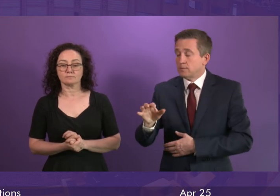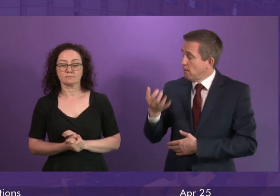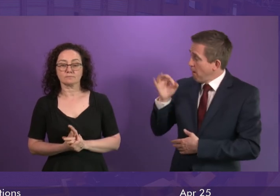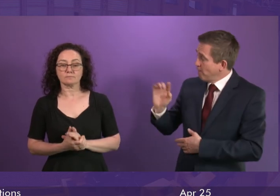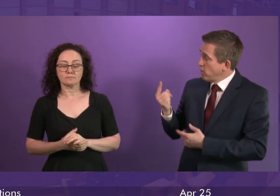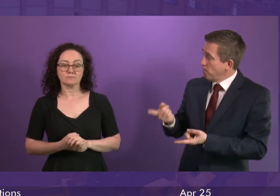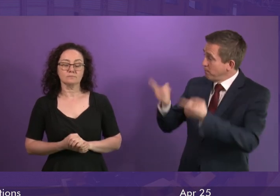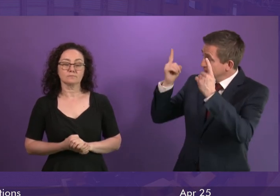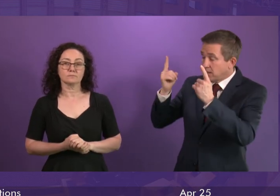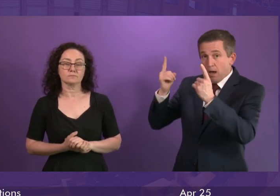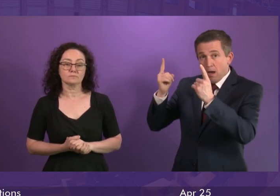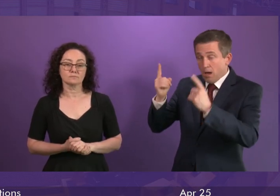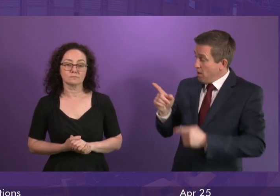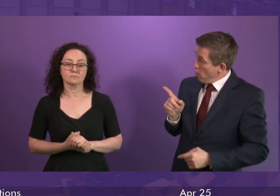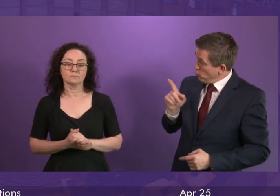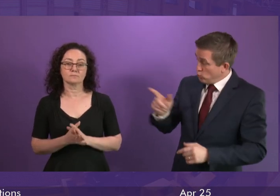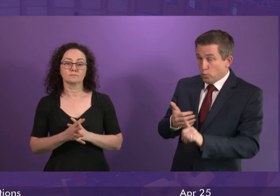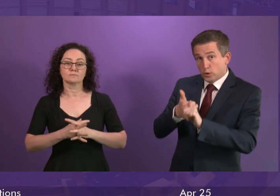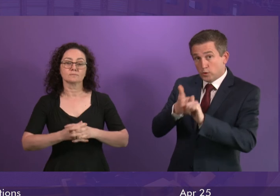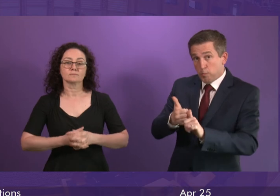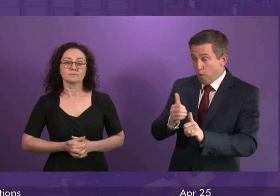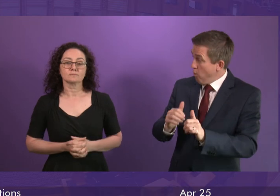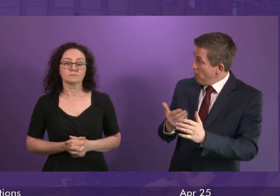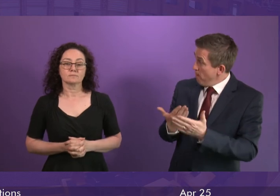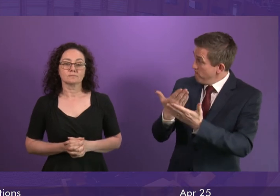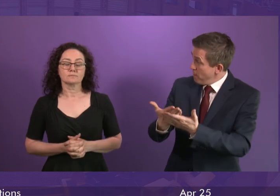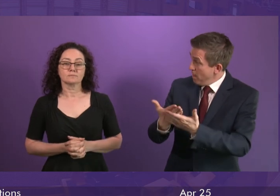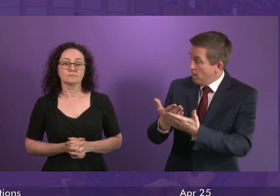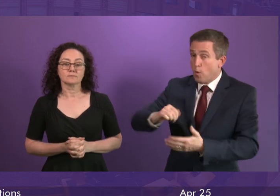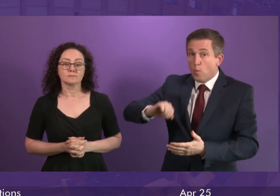First Minister confirm today whether she backs my bill and will the Scottish Government enthusiastically